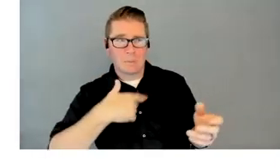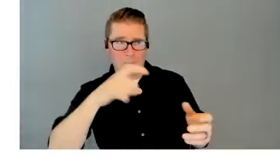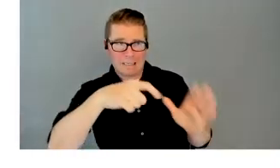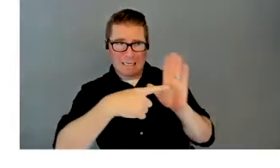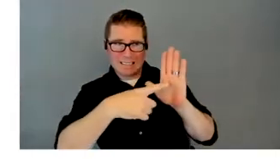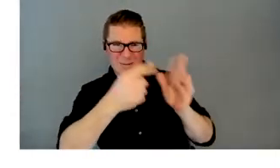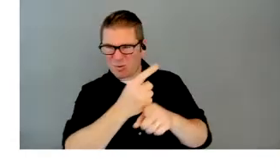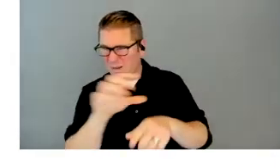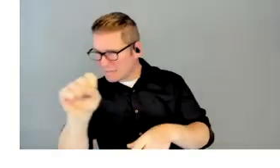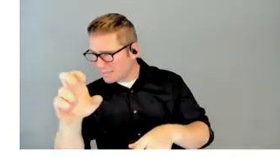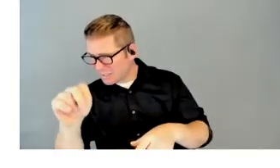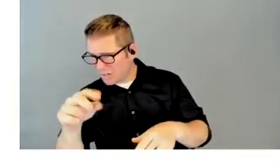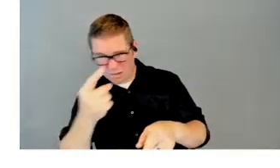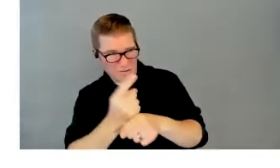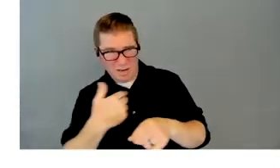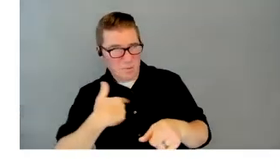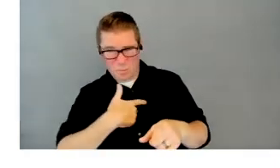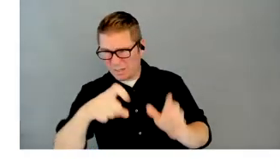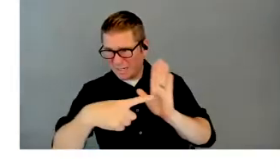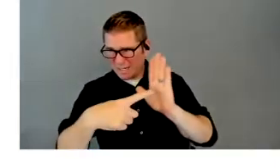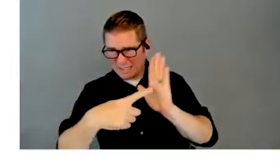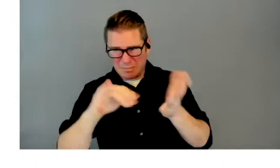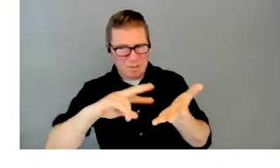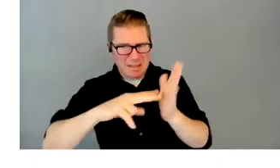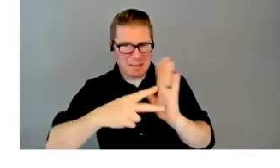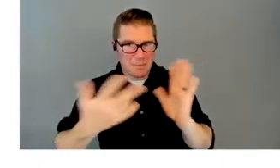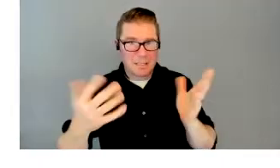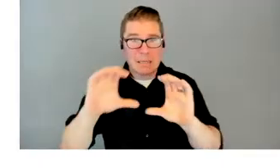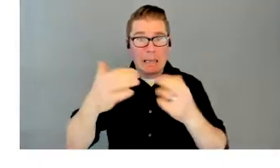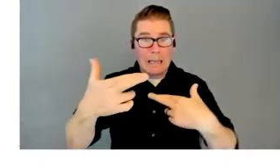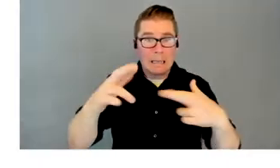But I know that's tough when when even a classroom policy, no eating in the classroom.